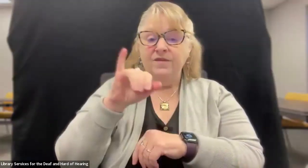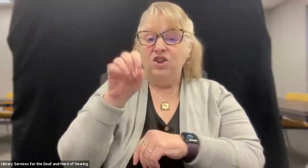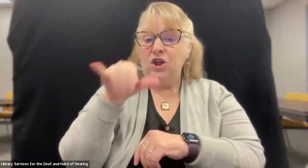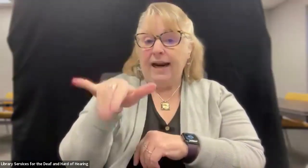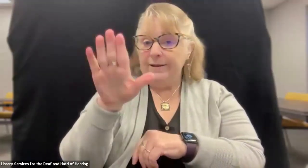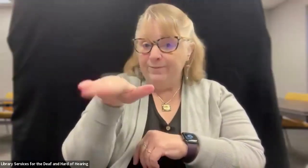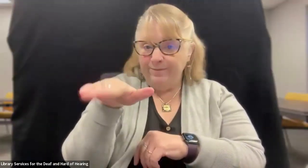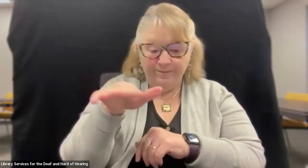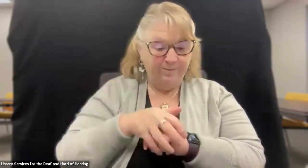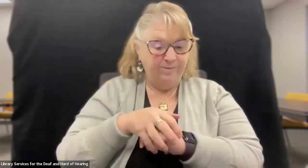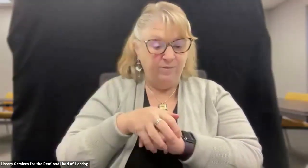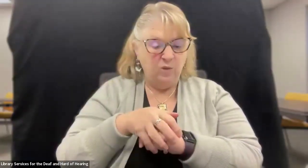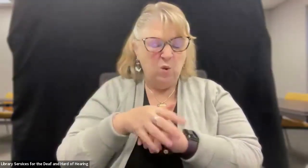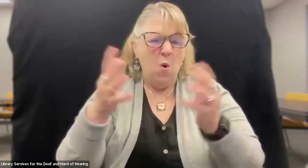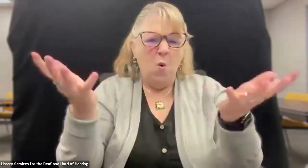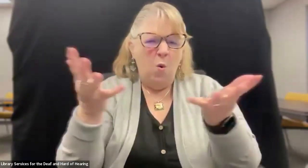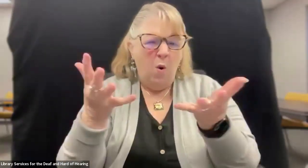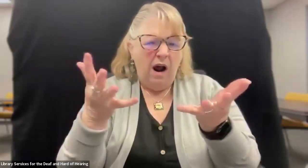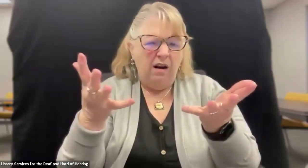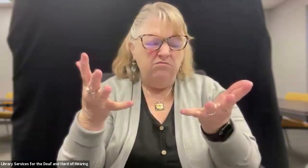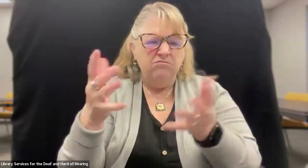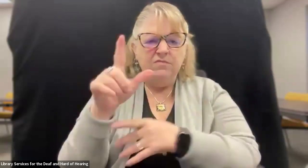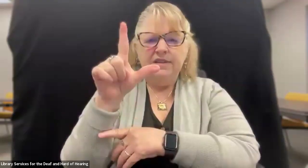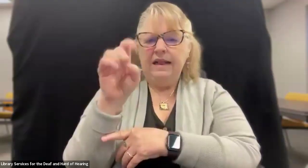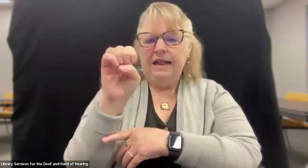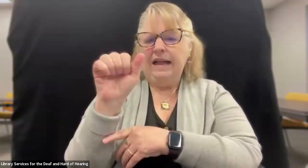and then you'll see Jenny's response. So Jenny,